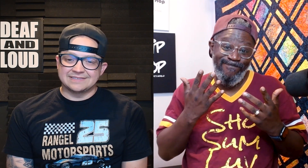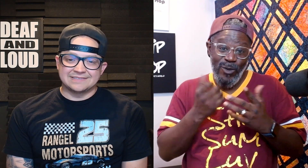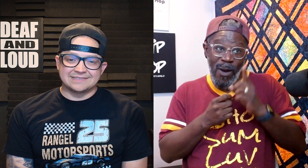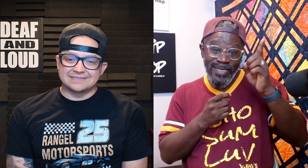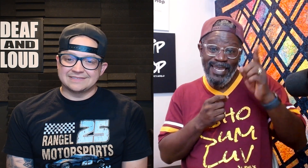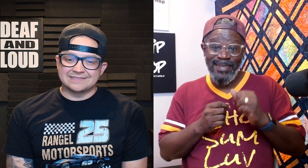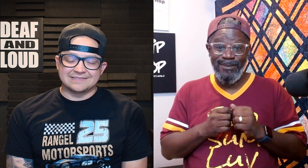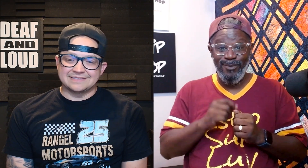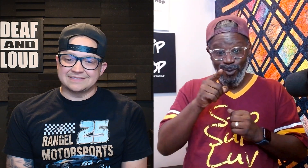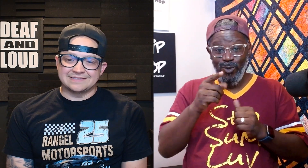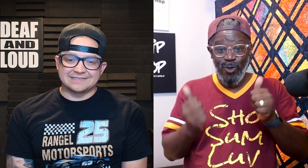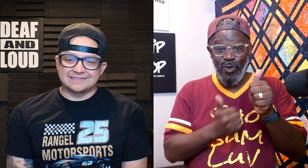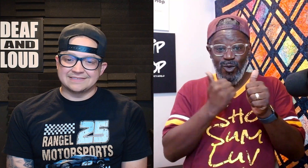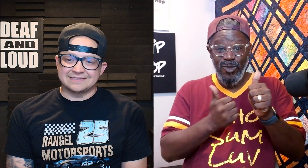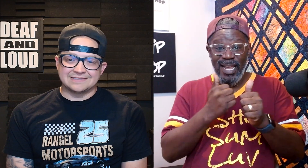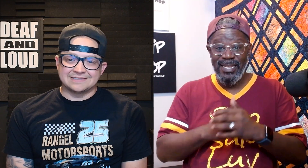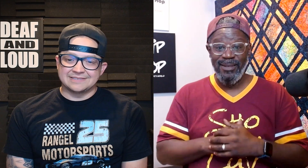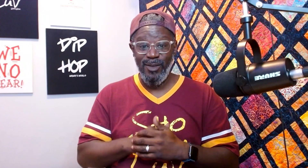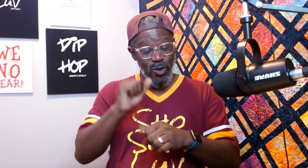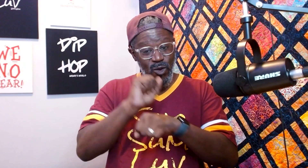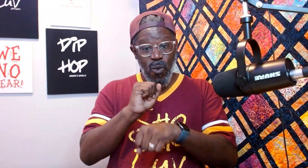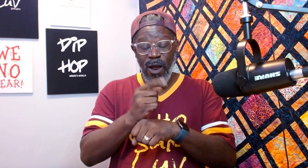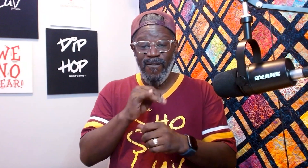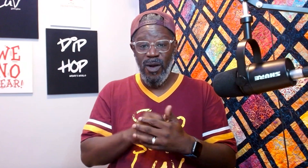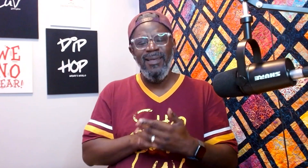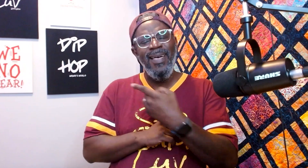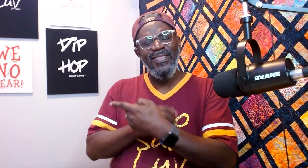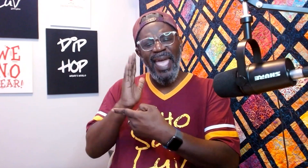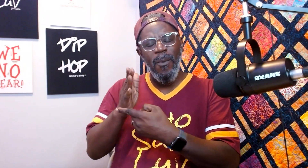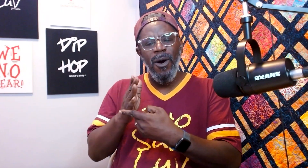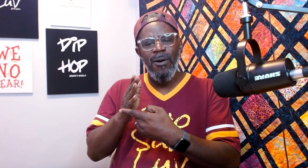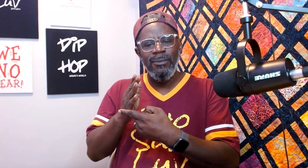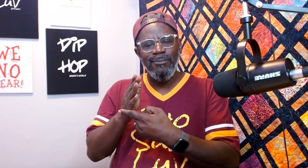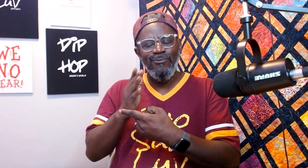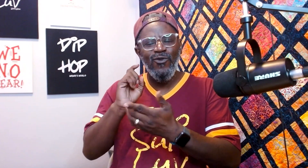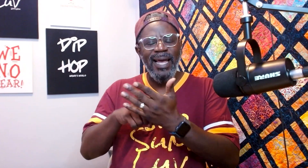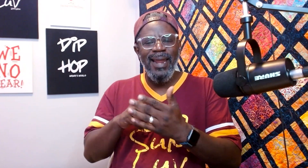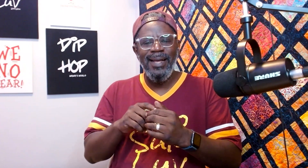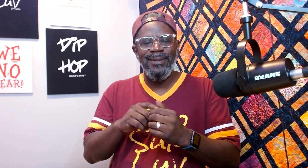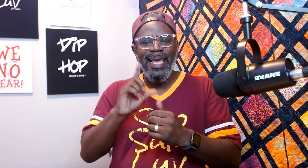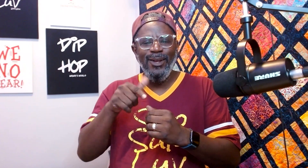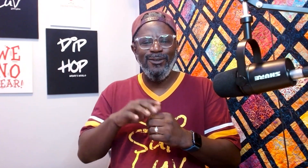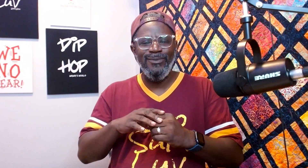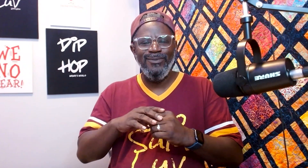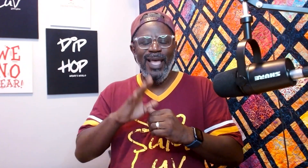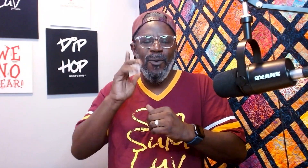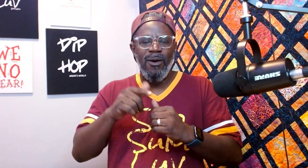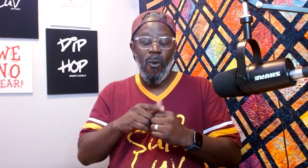You want this, you chase it, you work for it. They will recognize later. They will.